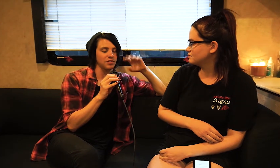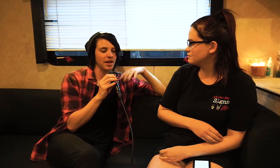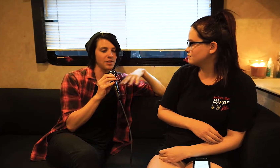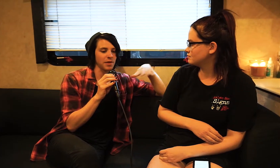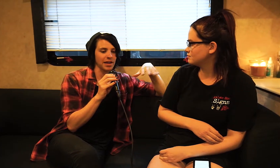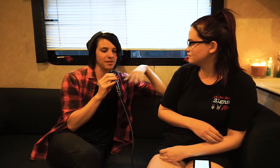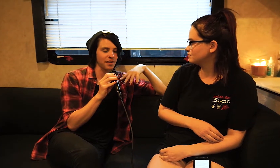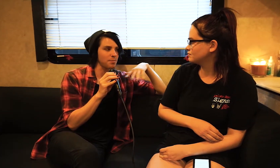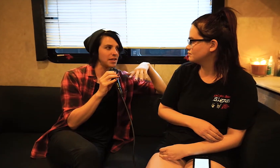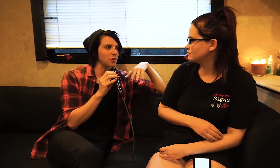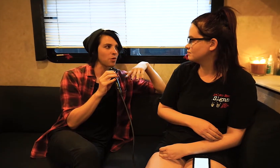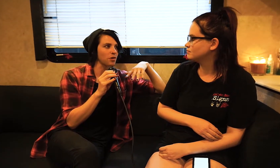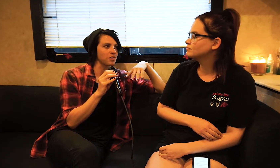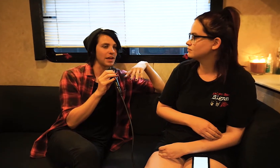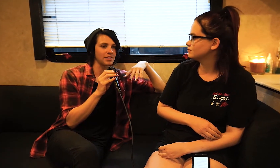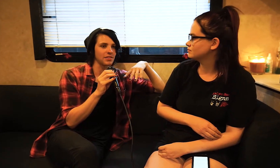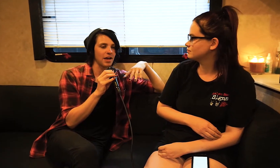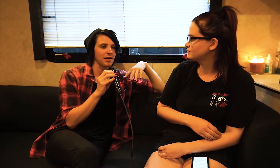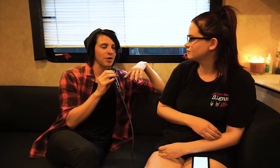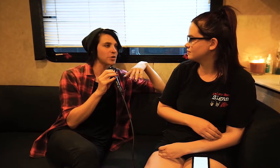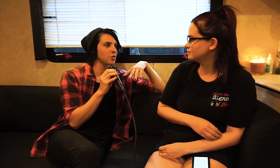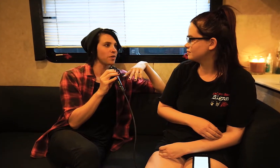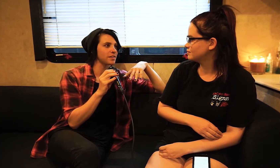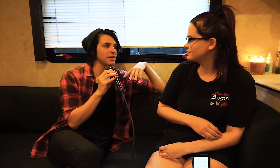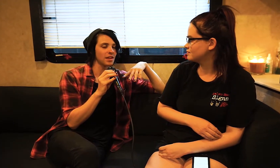It's outside of my kind of immediate world and I- I wish it wasn't